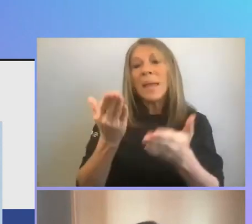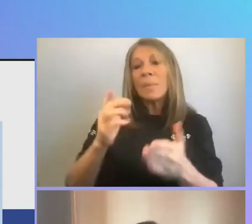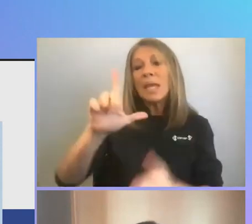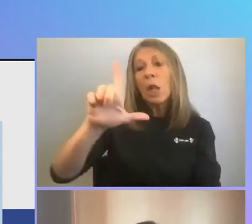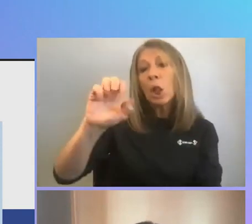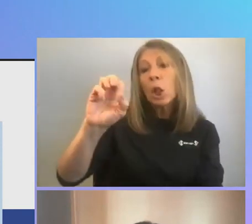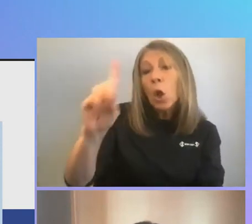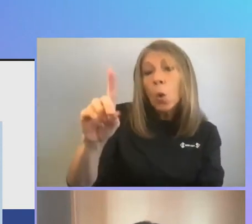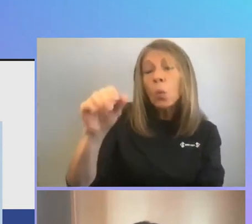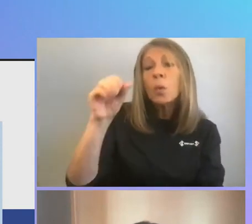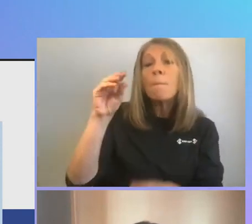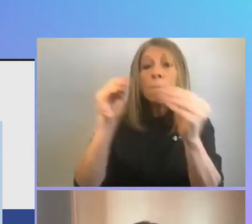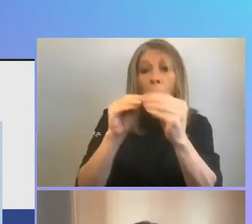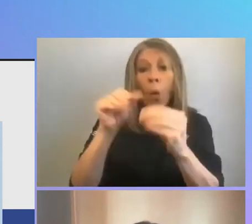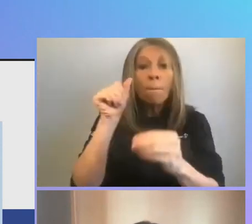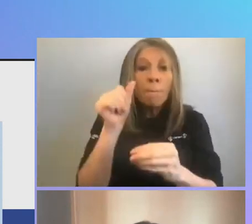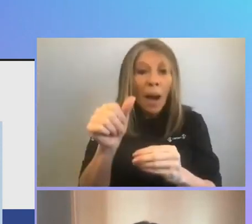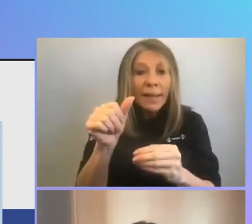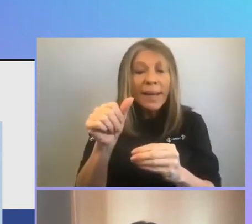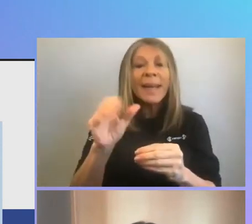within our product listing pages that just dynamically start